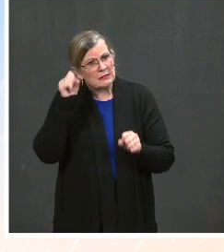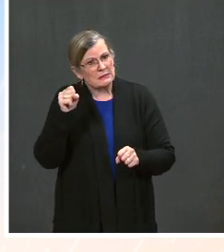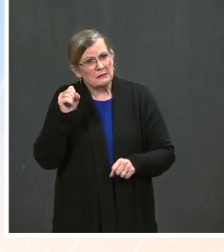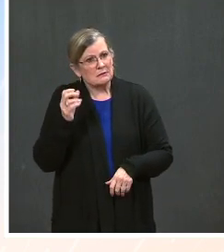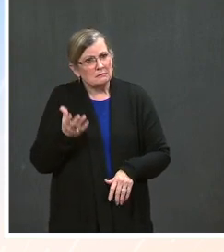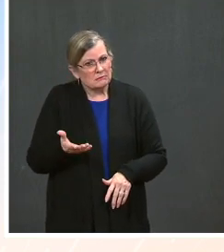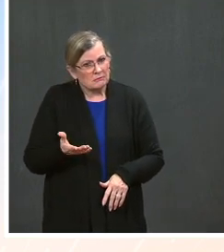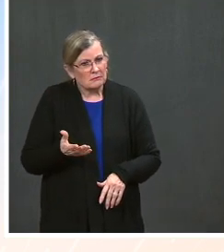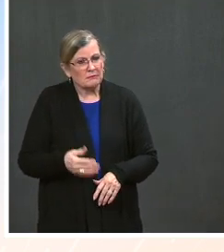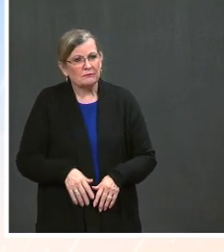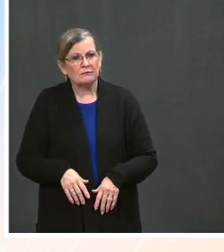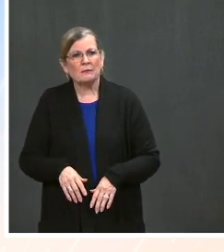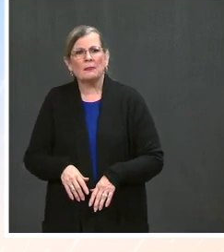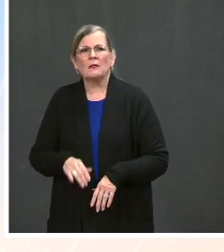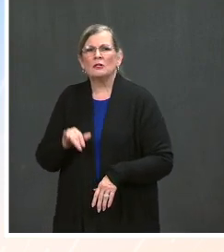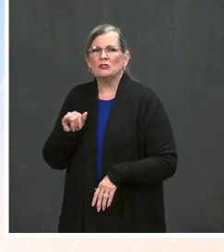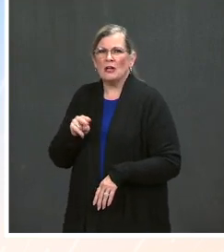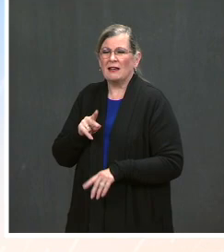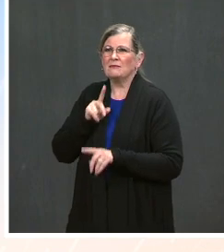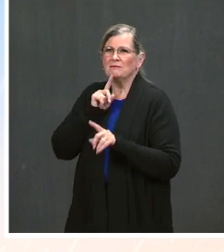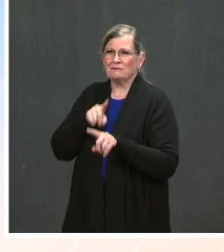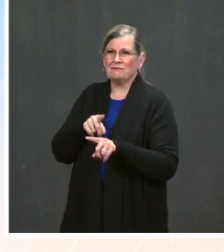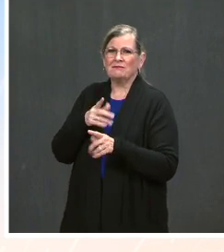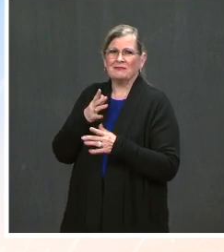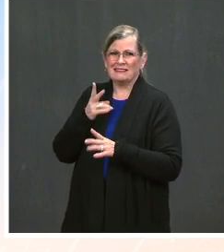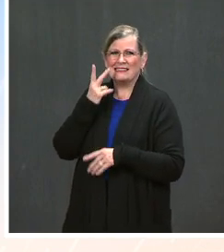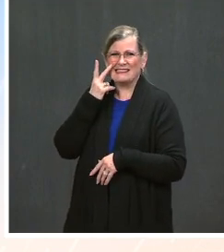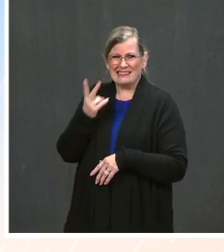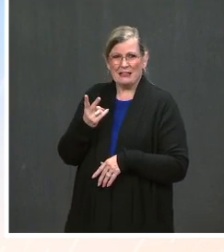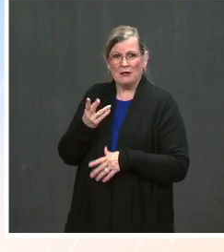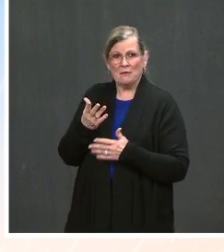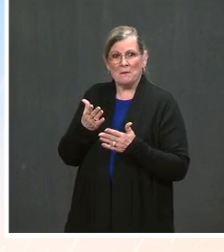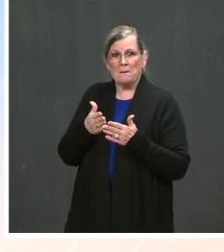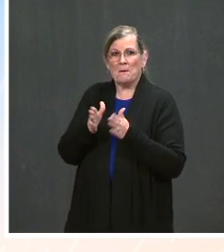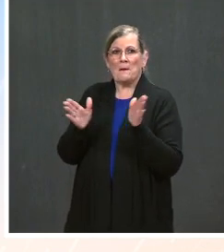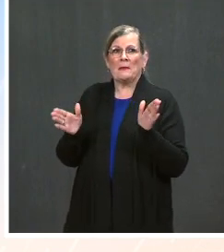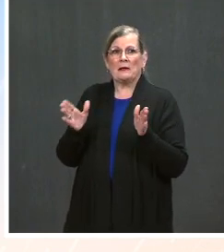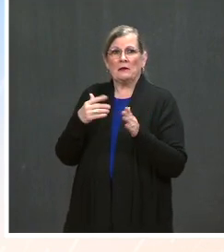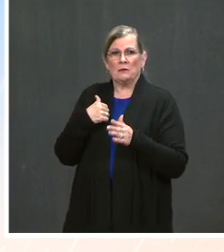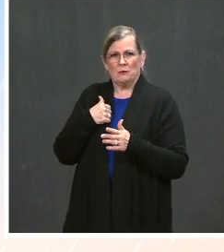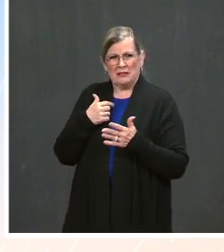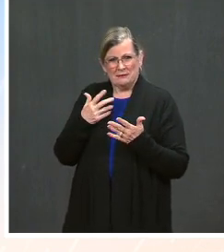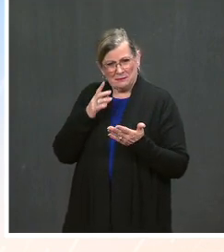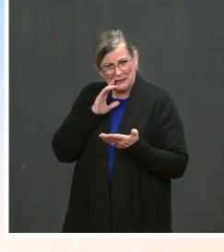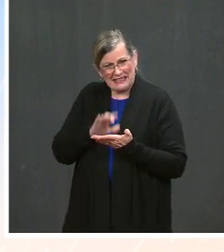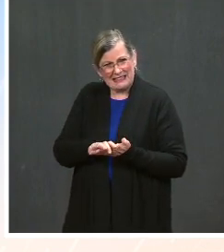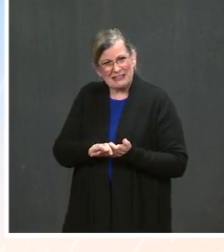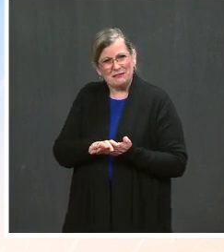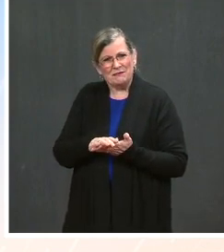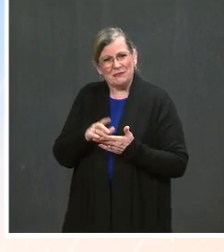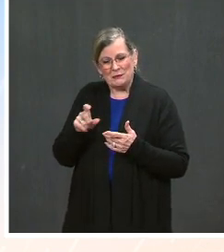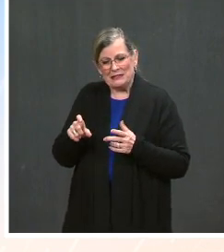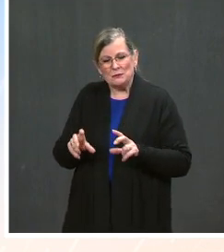about 80 percent of the public believes we need to invest in our infrastructure across the country and that that is long outdated.